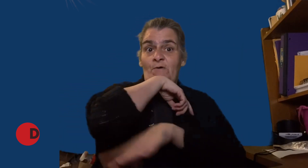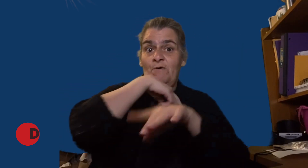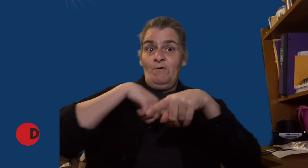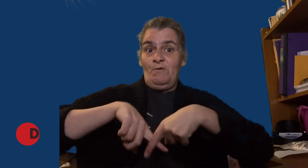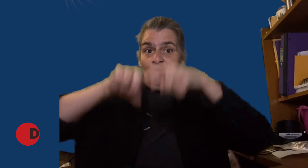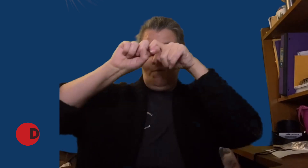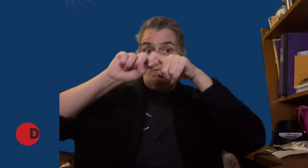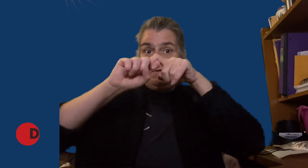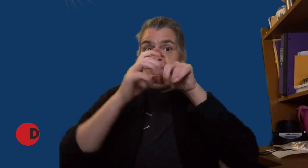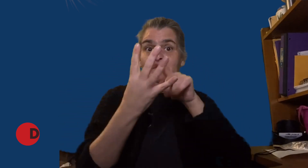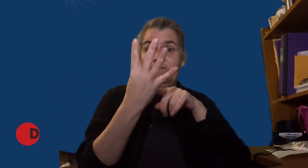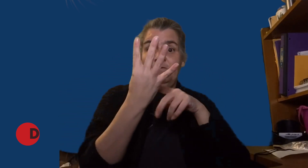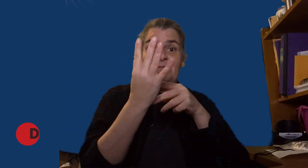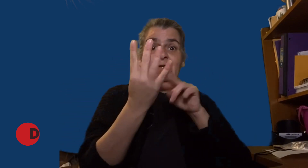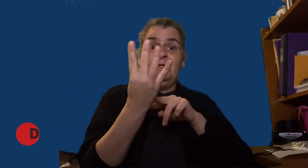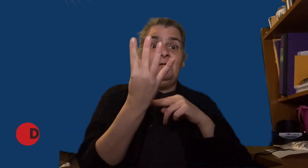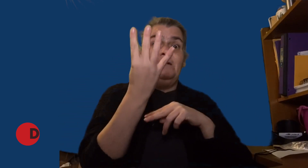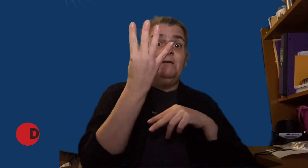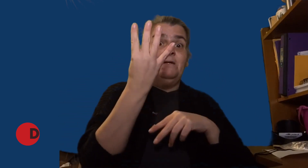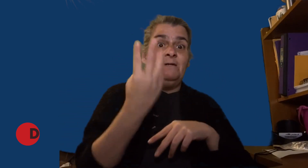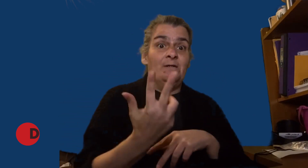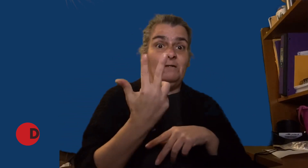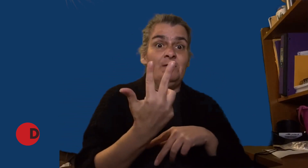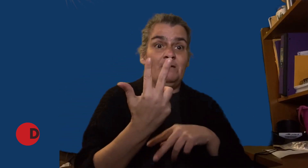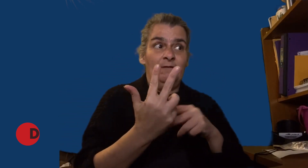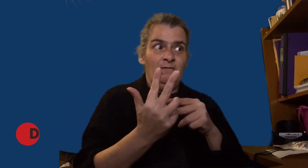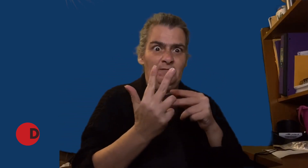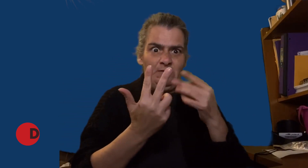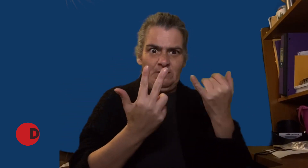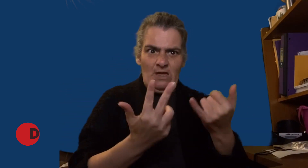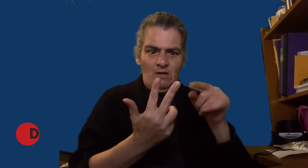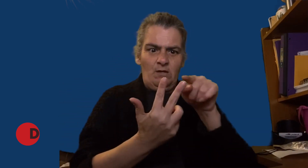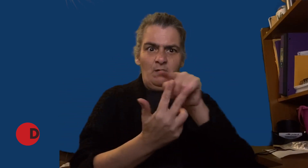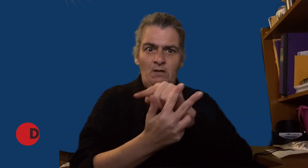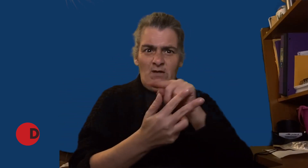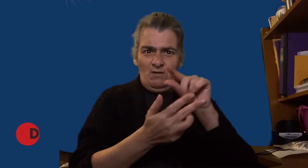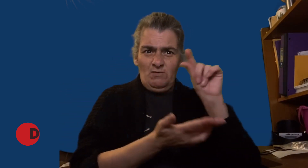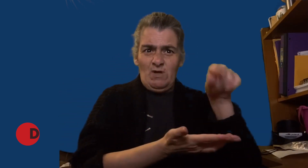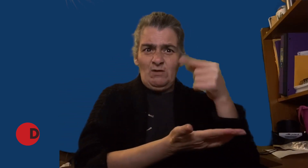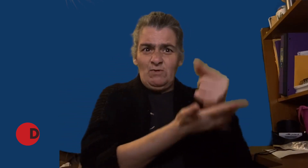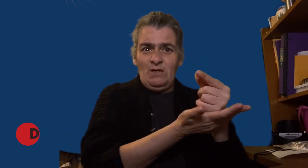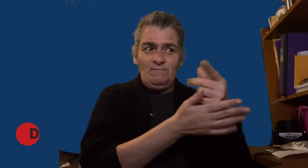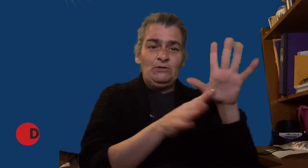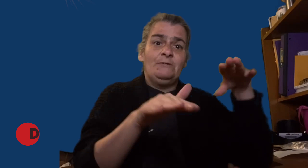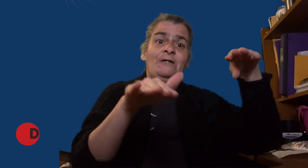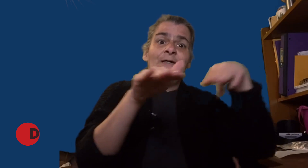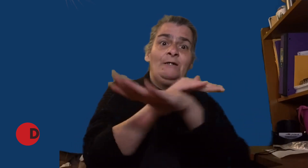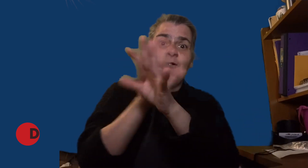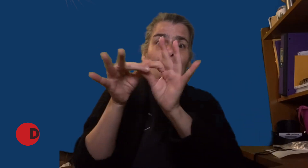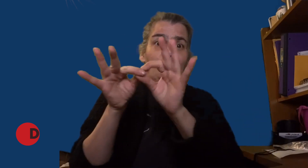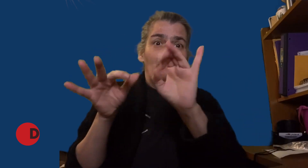of graduating interpreter students will be much smaller and